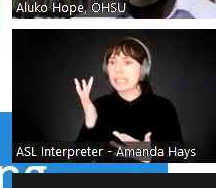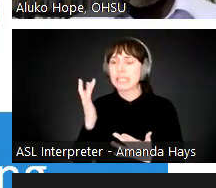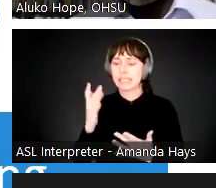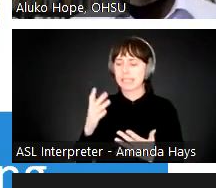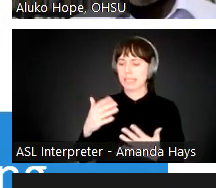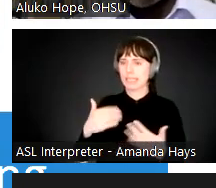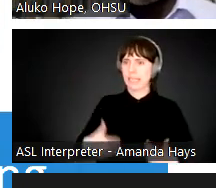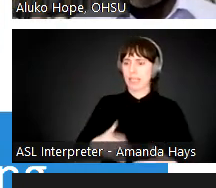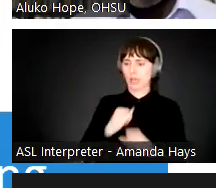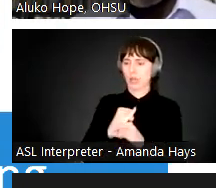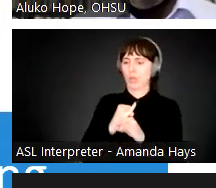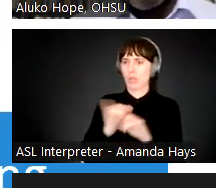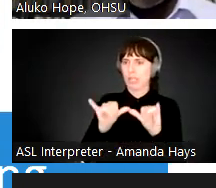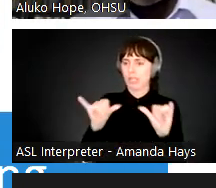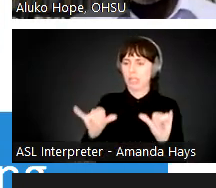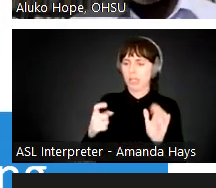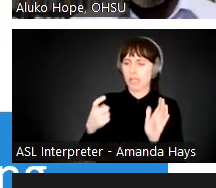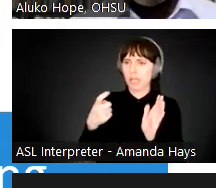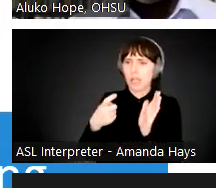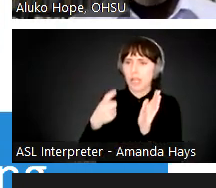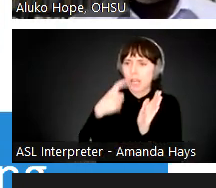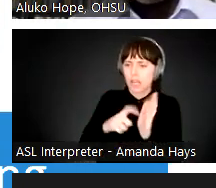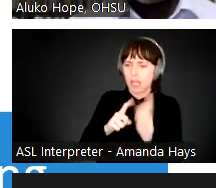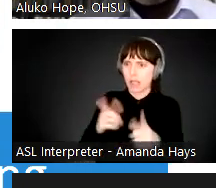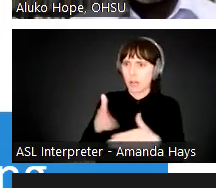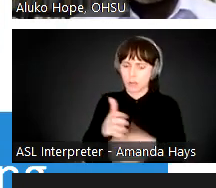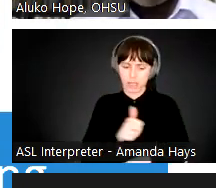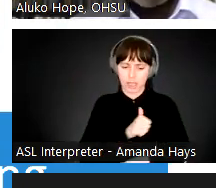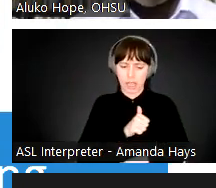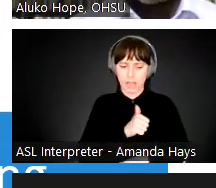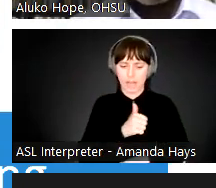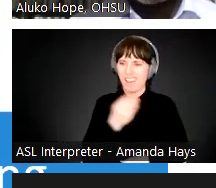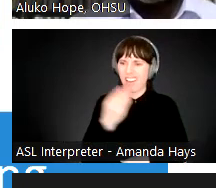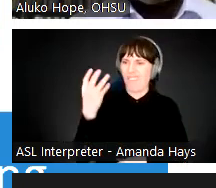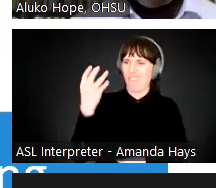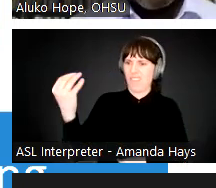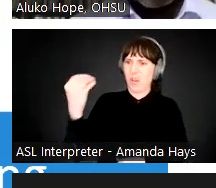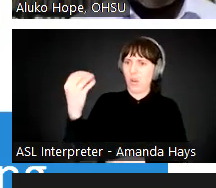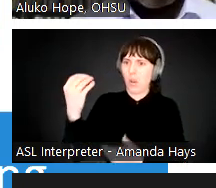between self and foreign, and so you see autoantibodies- those people seem to be